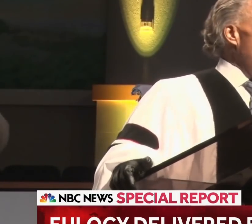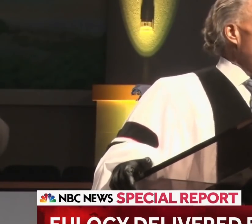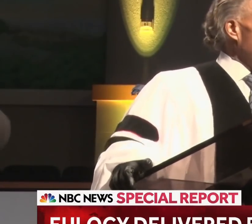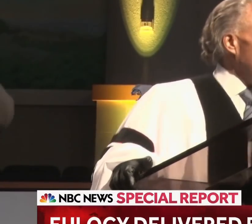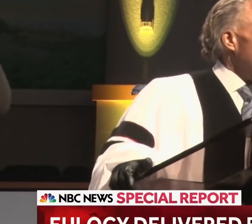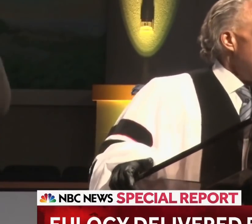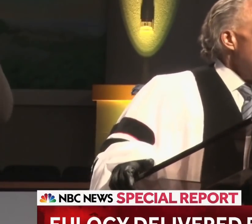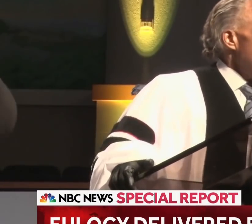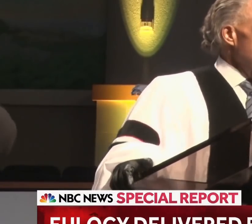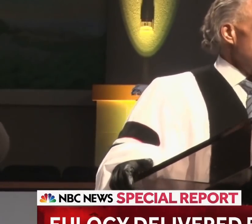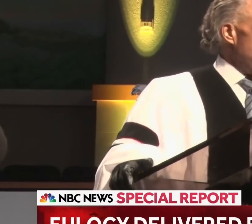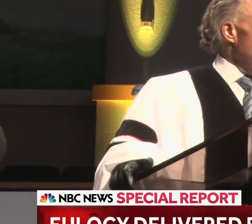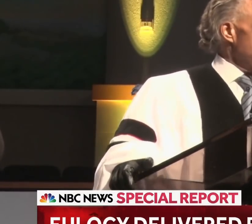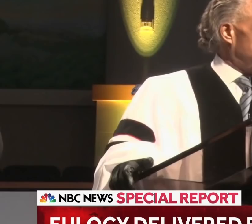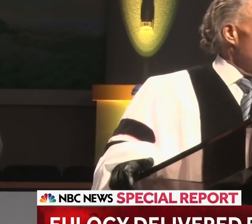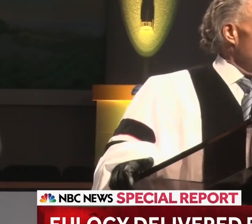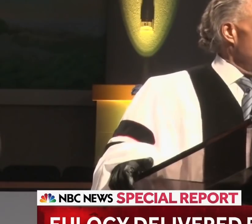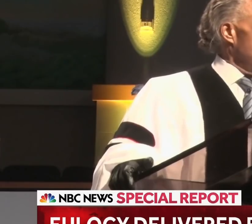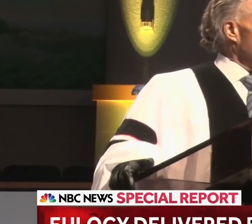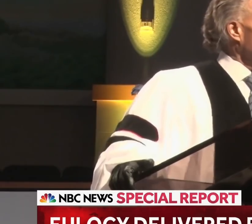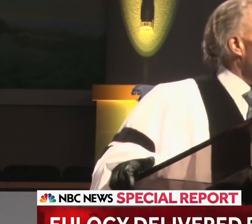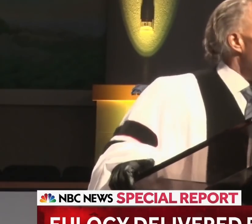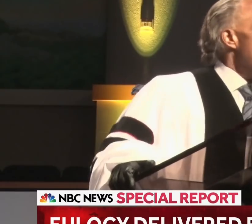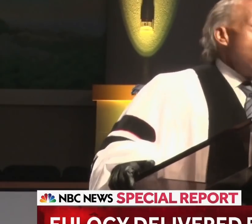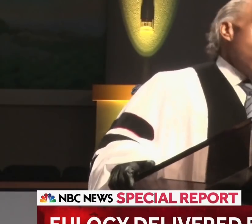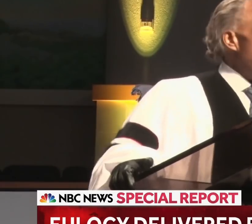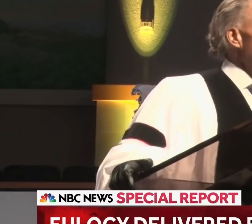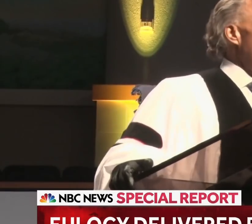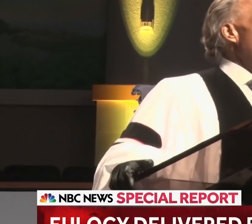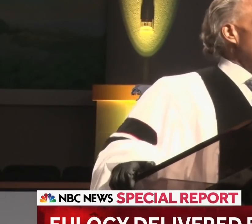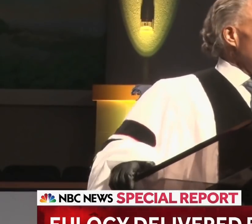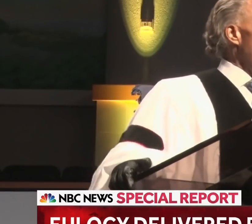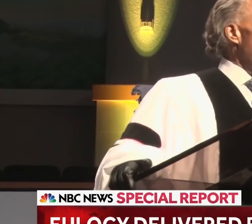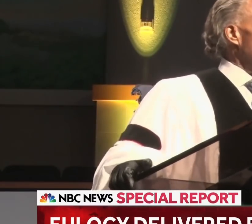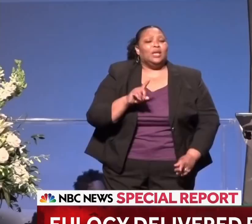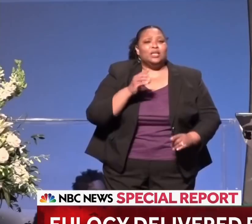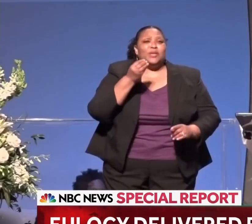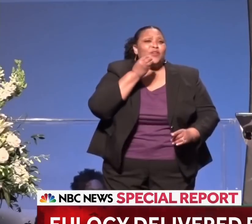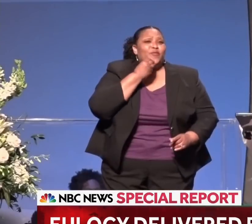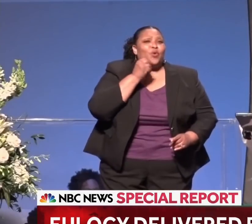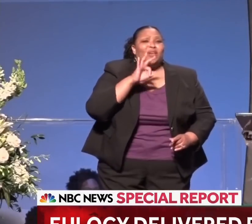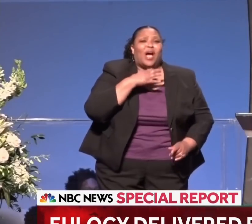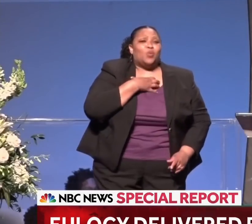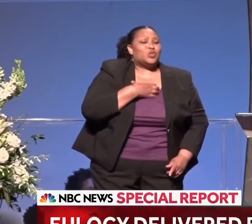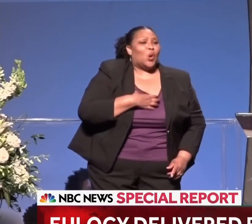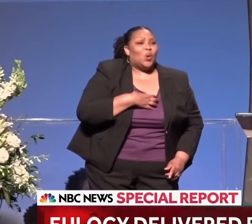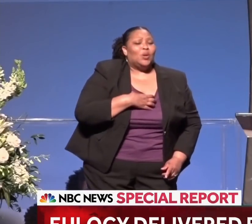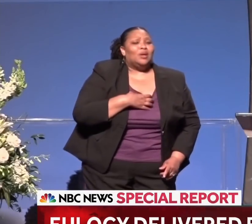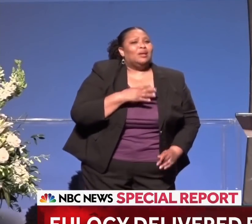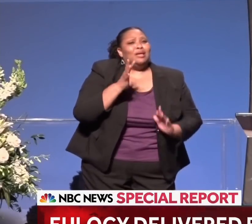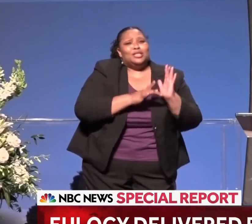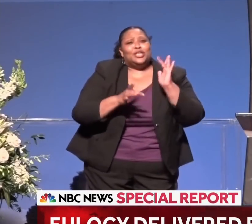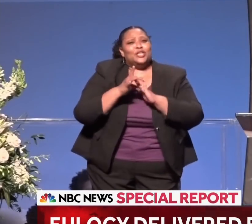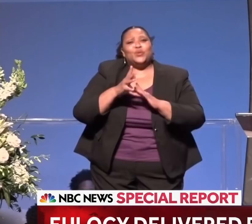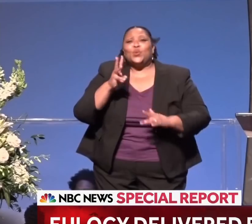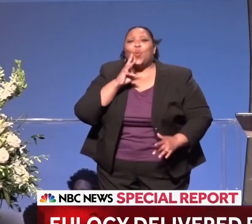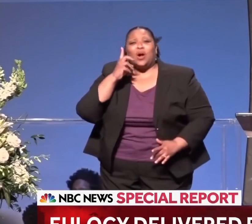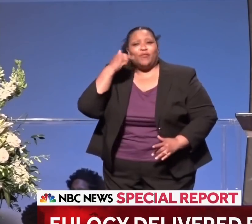HE TALKS WITH ME. HE TELLS ME THAT I’M HIS OWN,